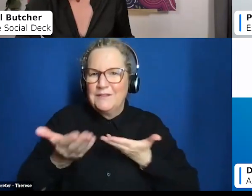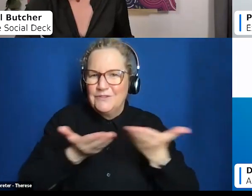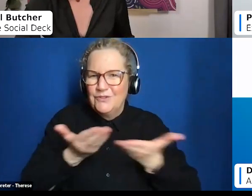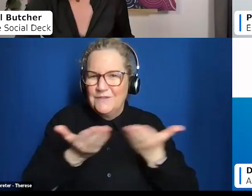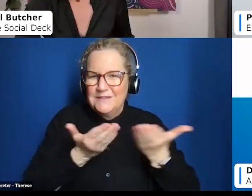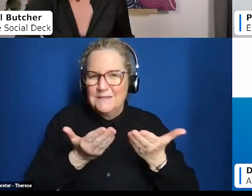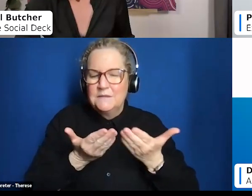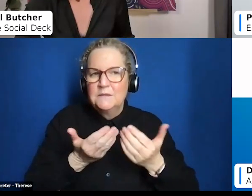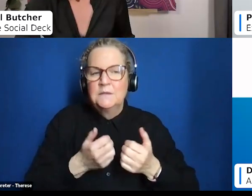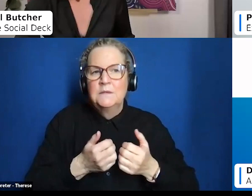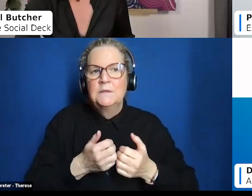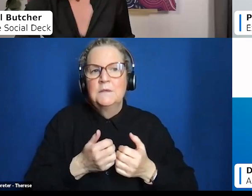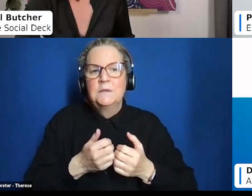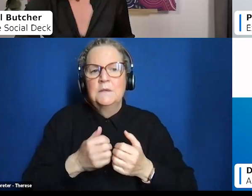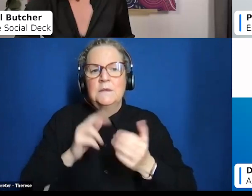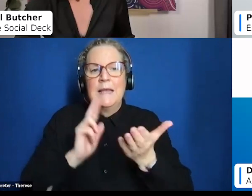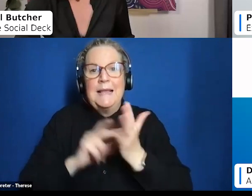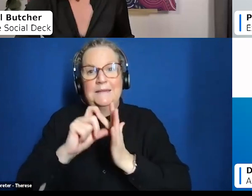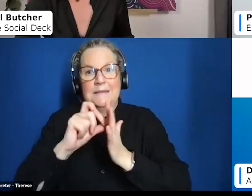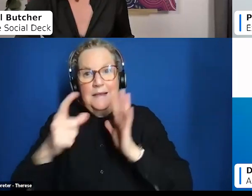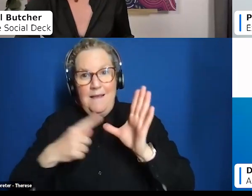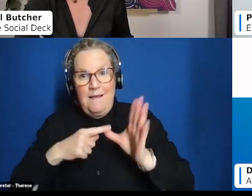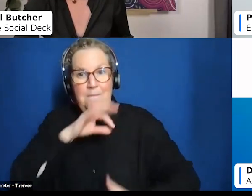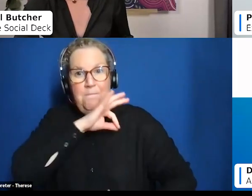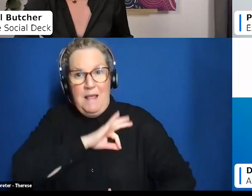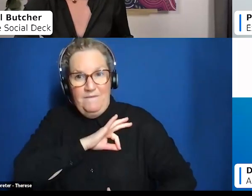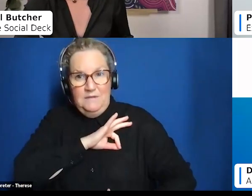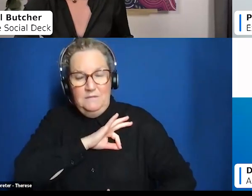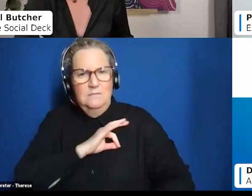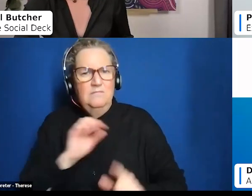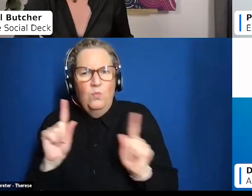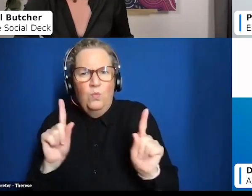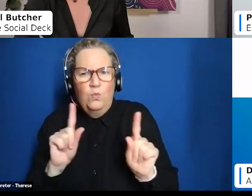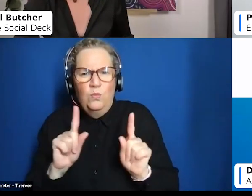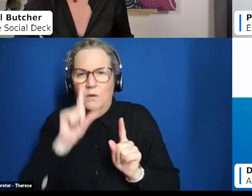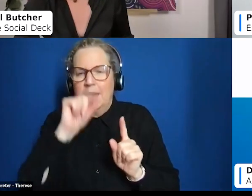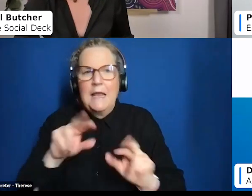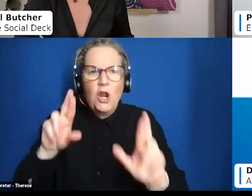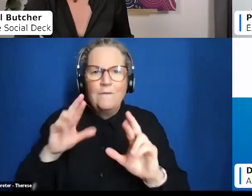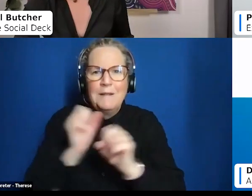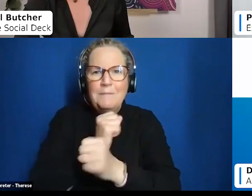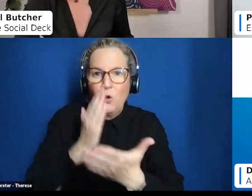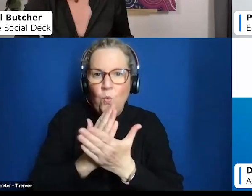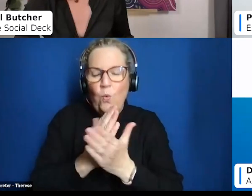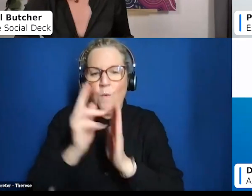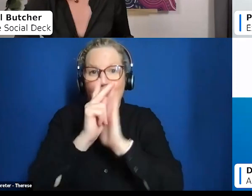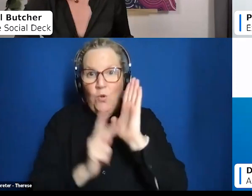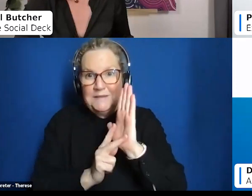The benefit of the National Disability data asset is that you can hopefully make sure that policies designed to ensure